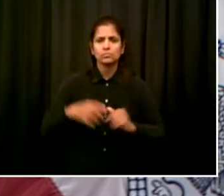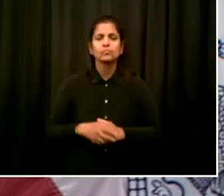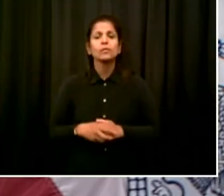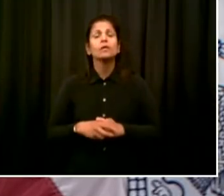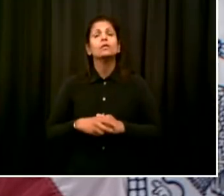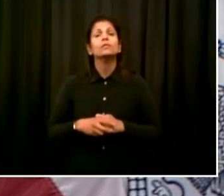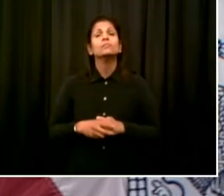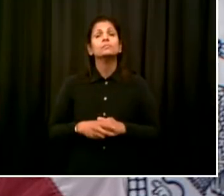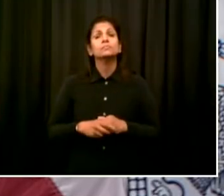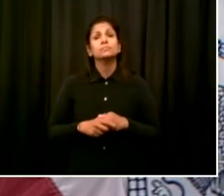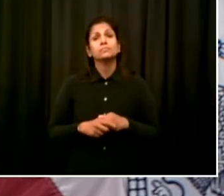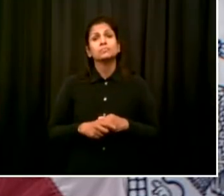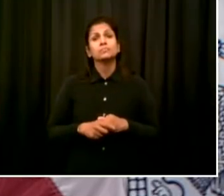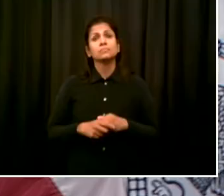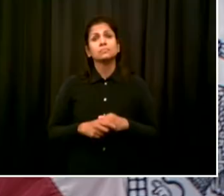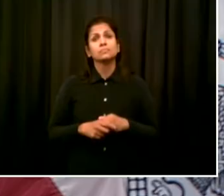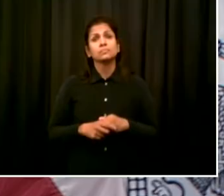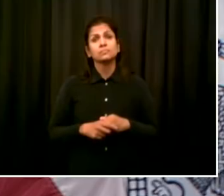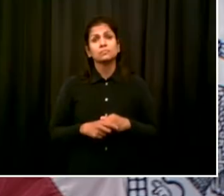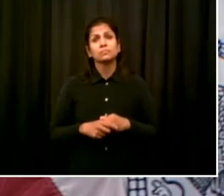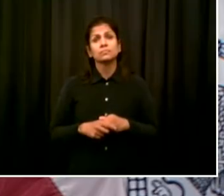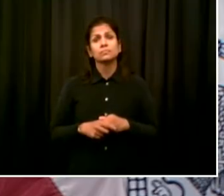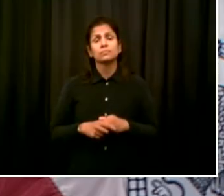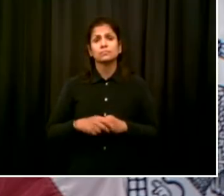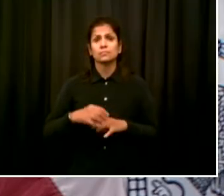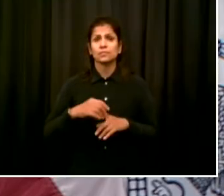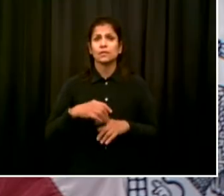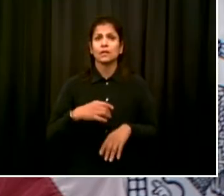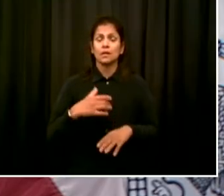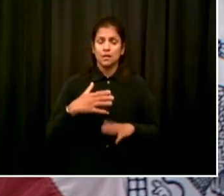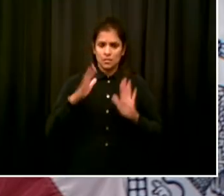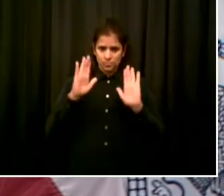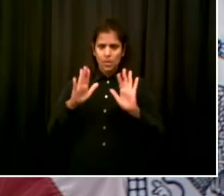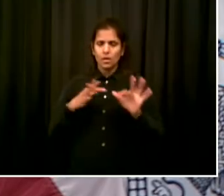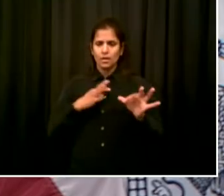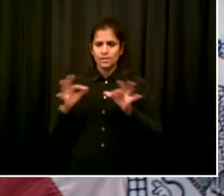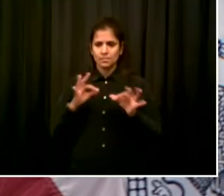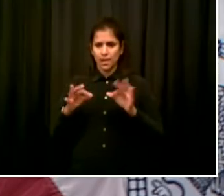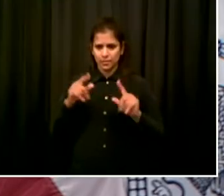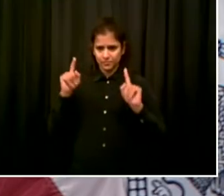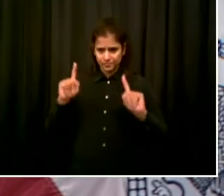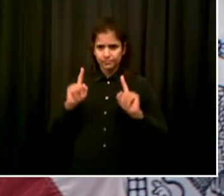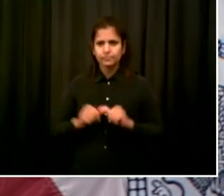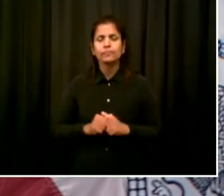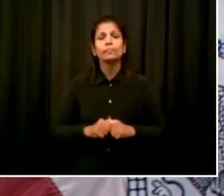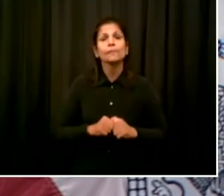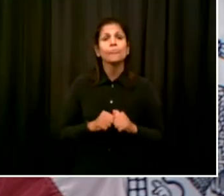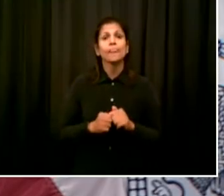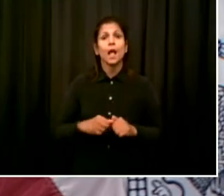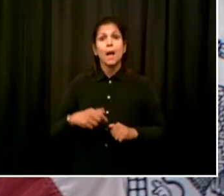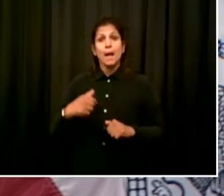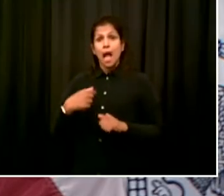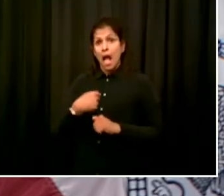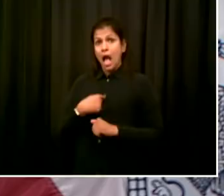RELEASE . I WILL START IN THE COMMISSIONER WE WILL GIVE YOU MUCH MORE.